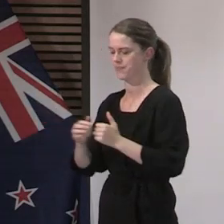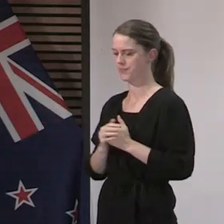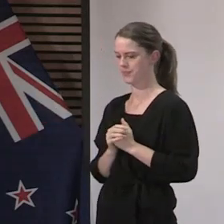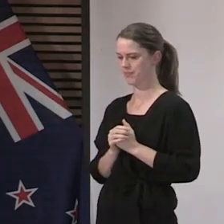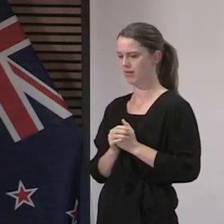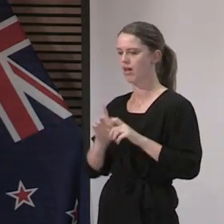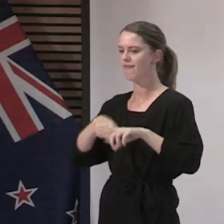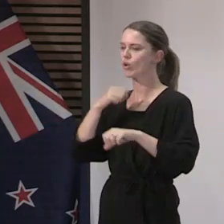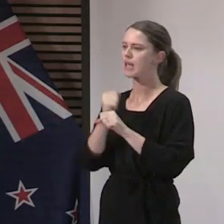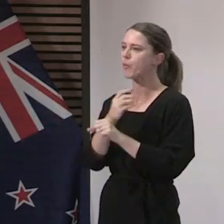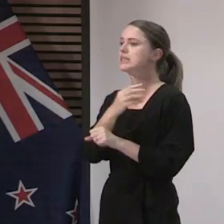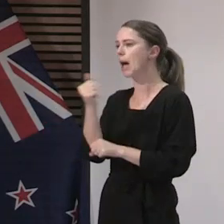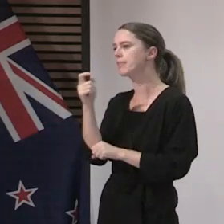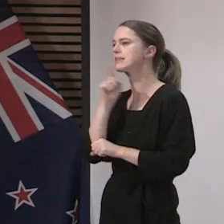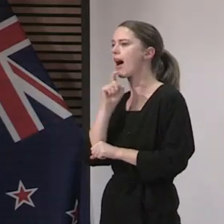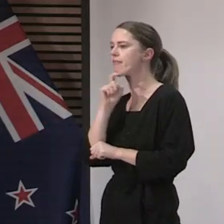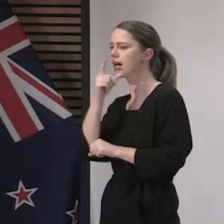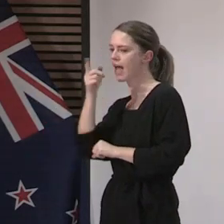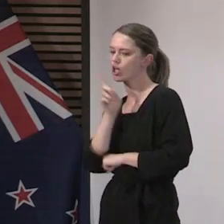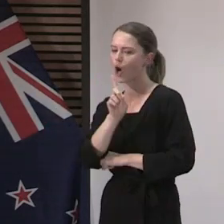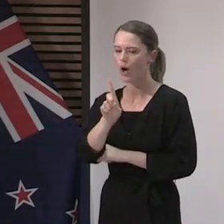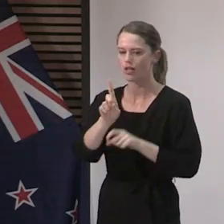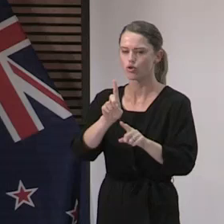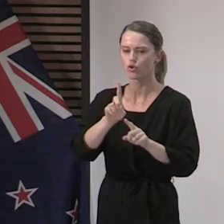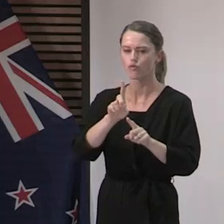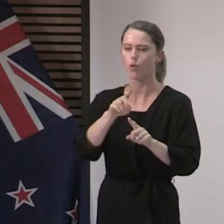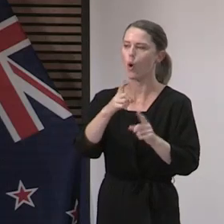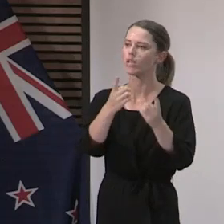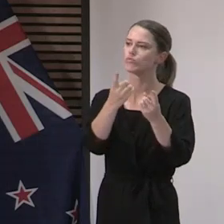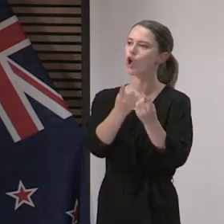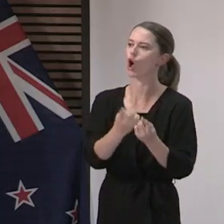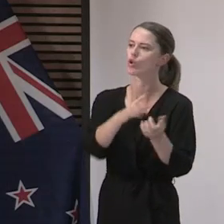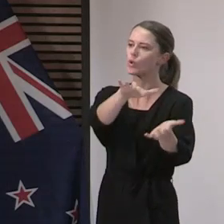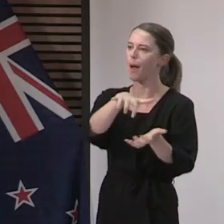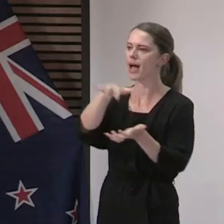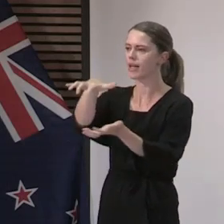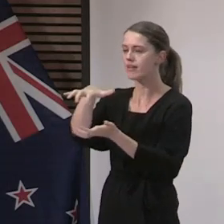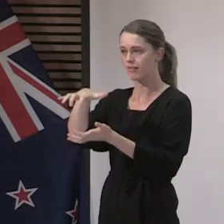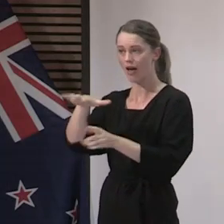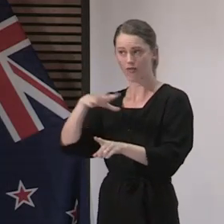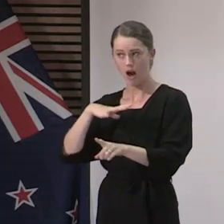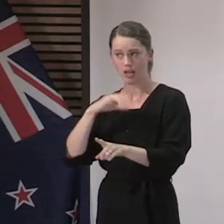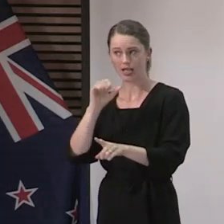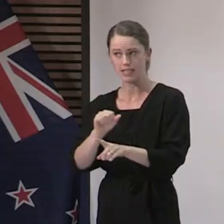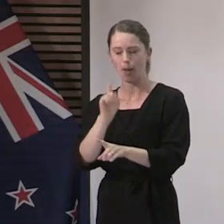allowed to get ready to open, such as employers re-entering